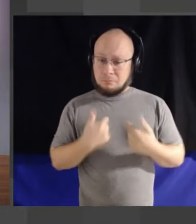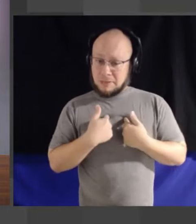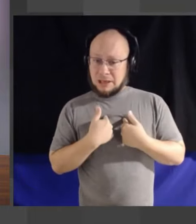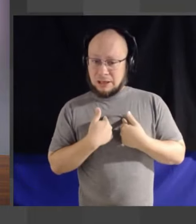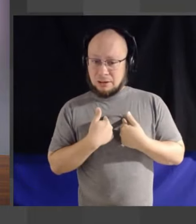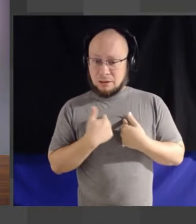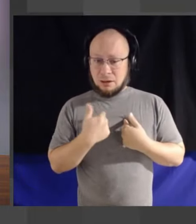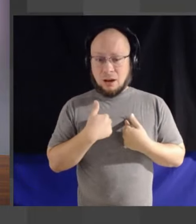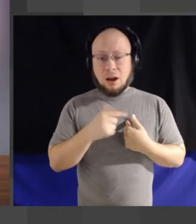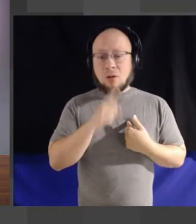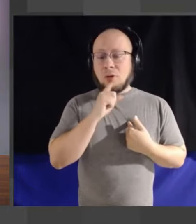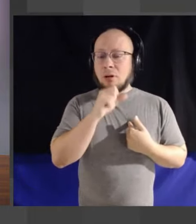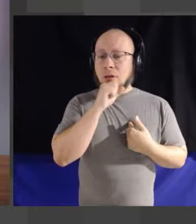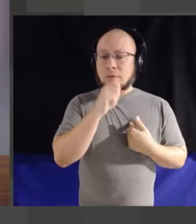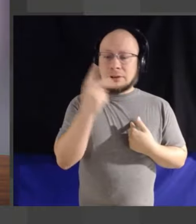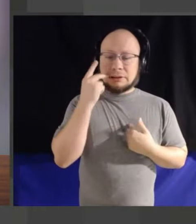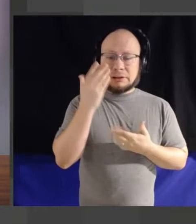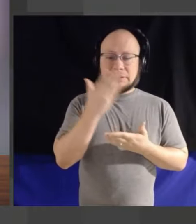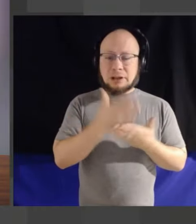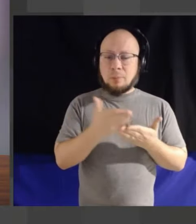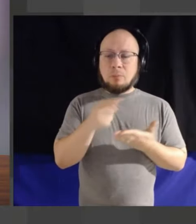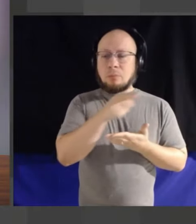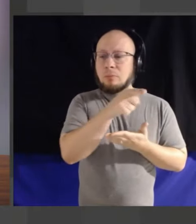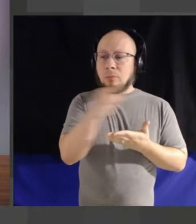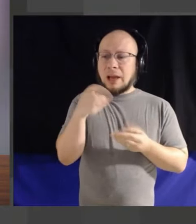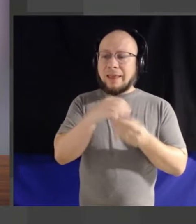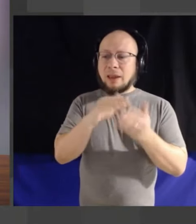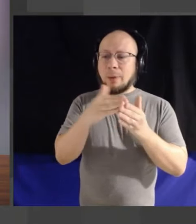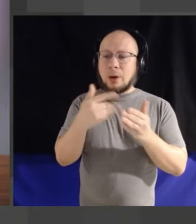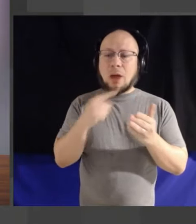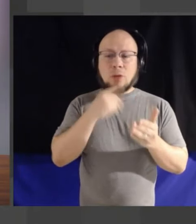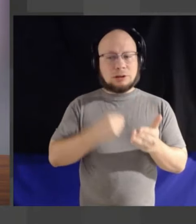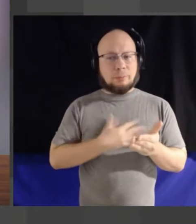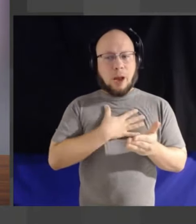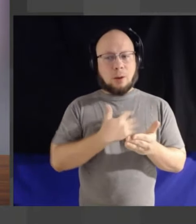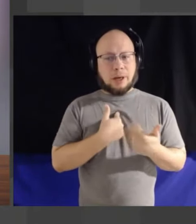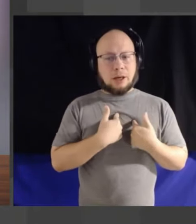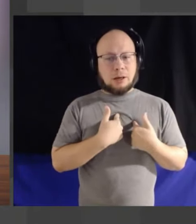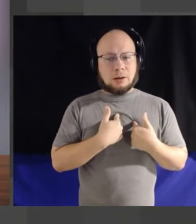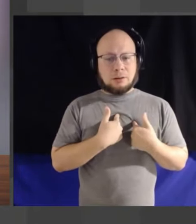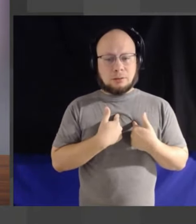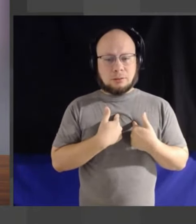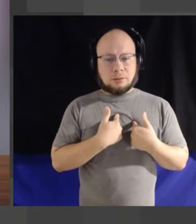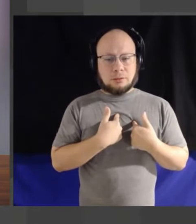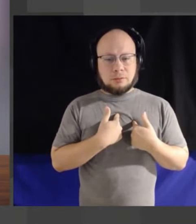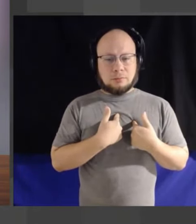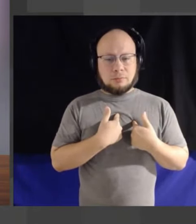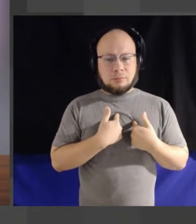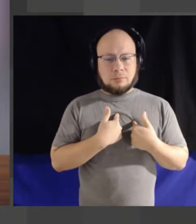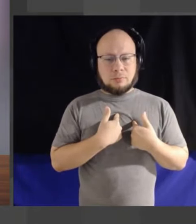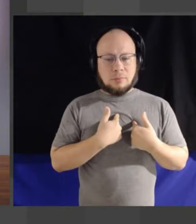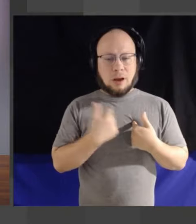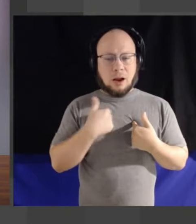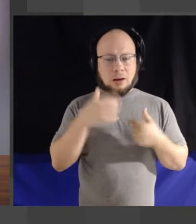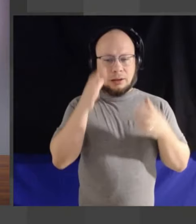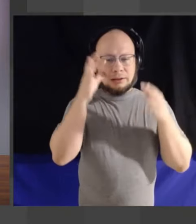MORE. I WAS INSPIRED BY SOME OF THE AMAZING HANDCRAFTED THINGS I'VE SEEN MADE BY OUR COMMUNITY OVER